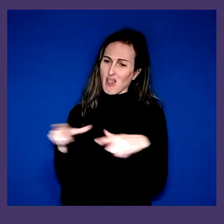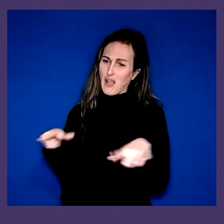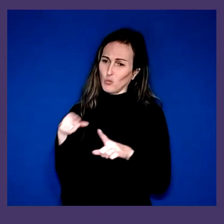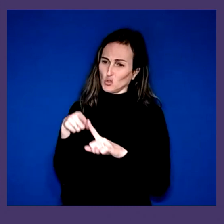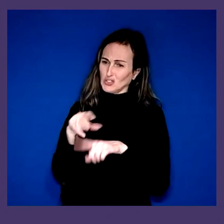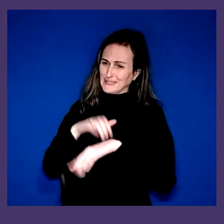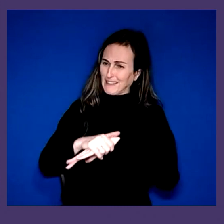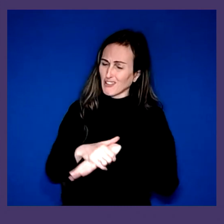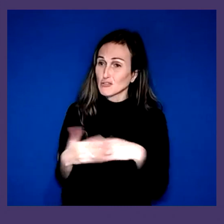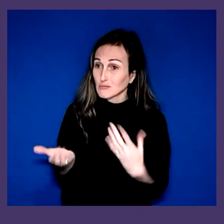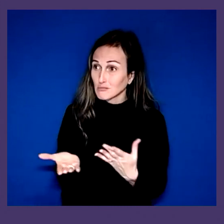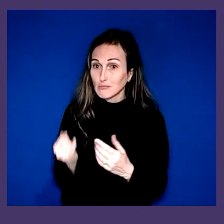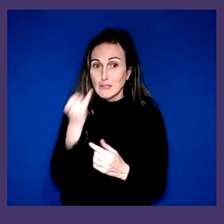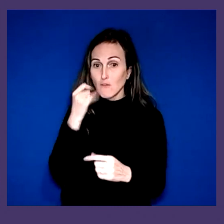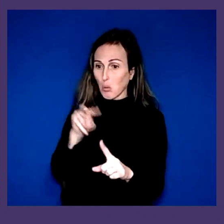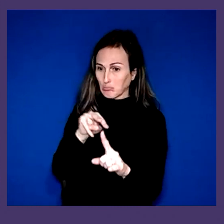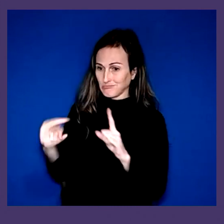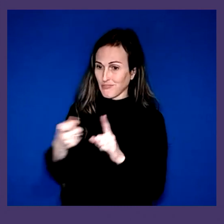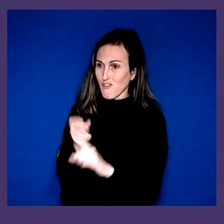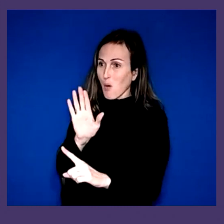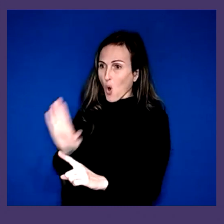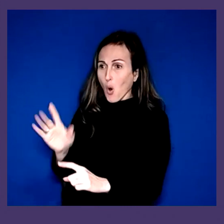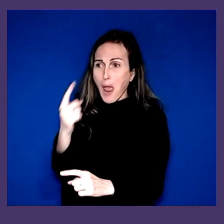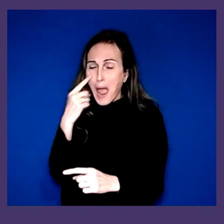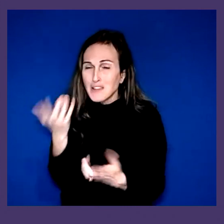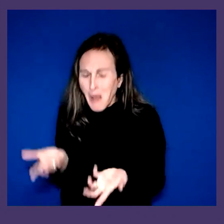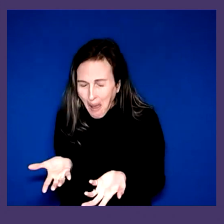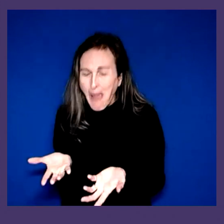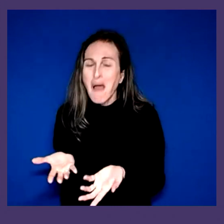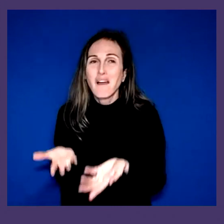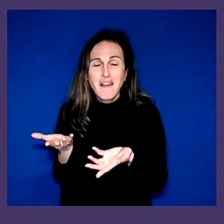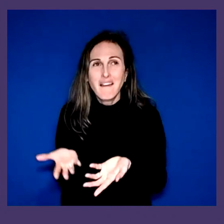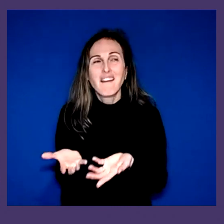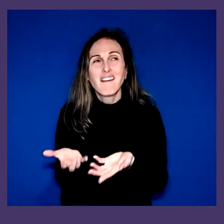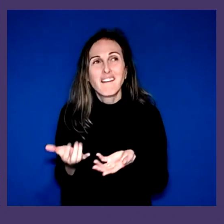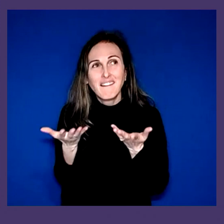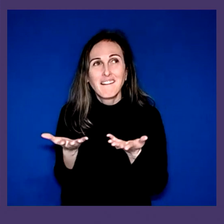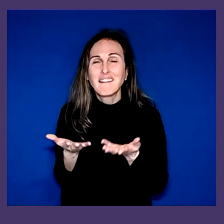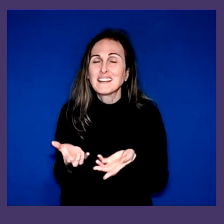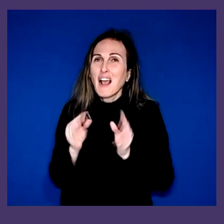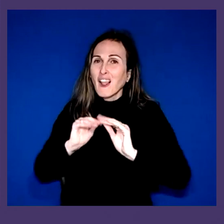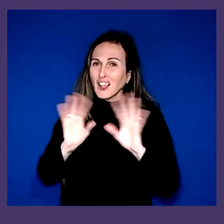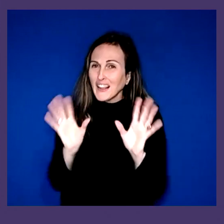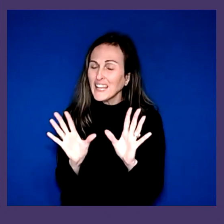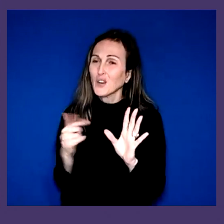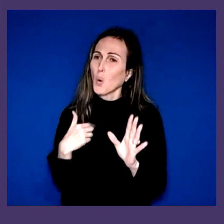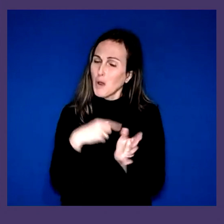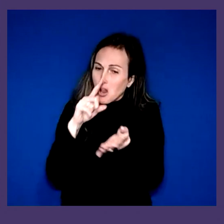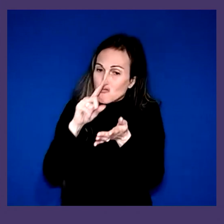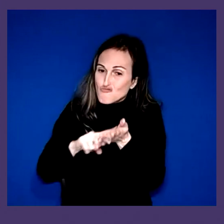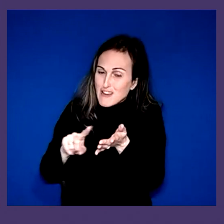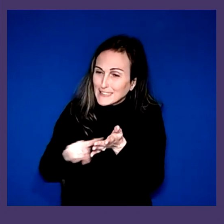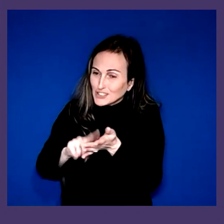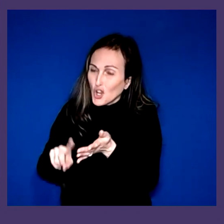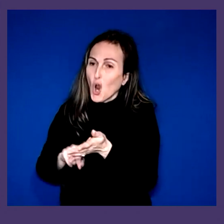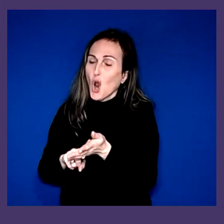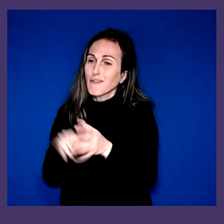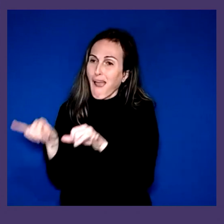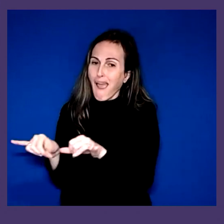research with people that use sign language and say, "How do you want us to communicate with you?", they say, "In sign language because that's my first language."